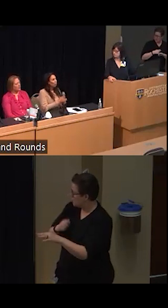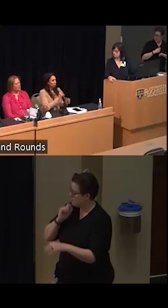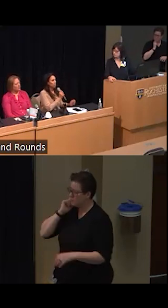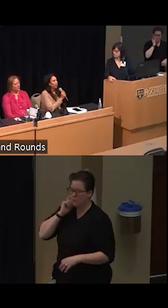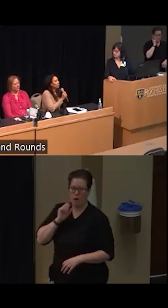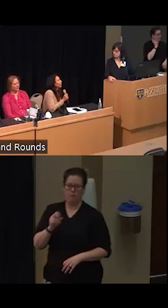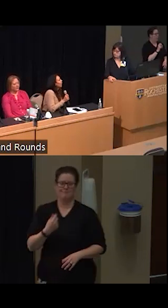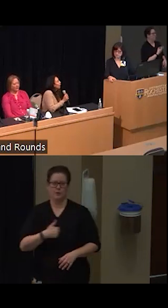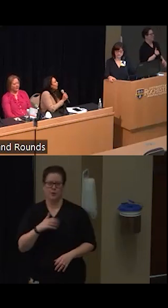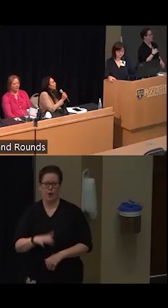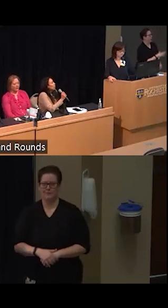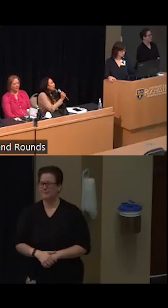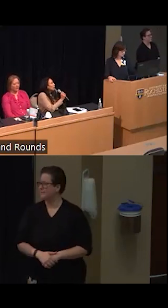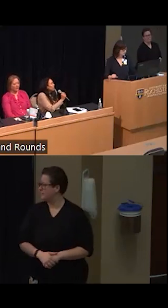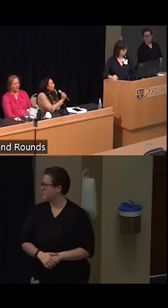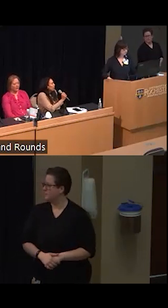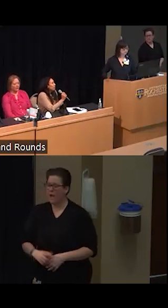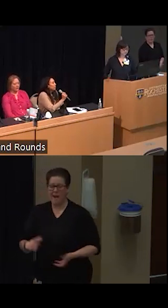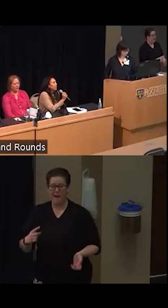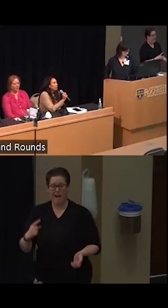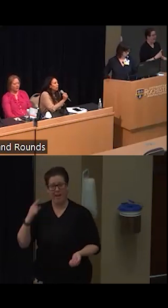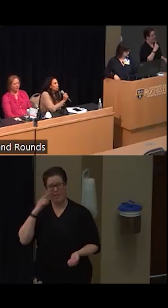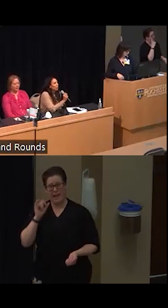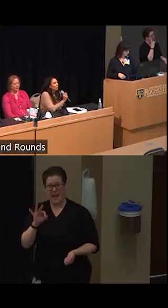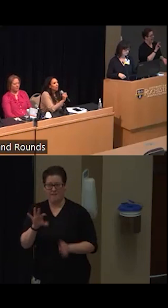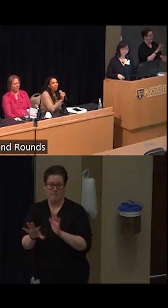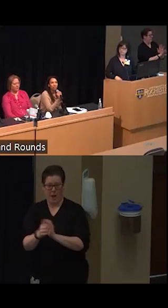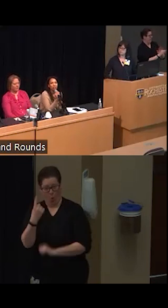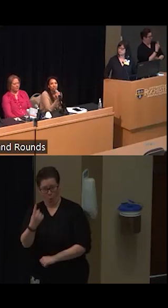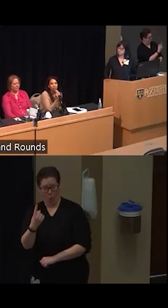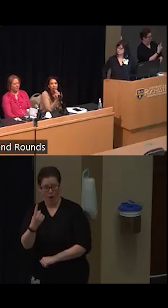oh sorry I you know I would think if I think about just one of the educational initiatives